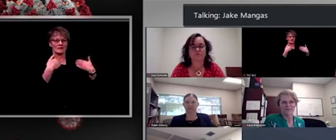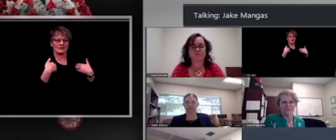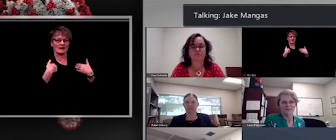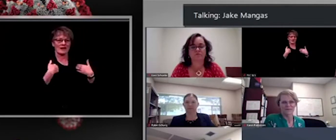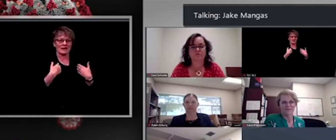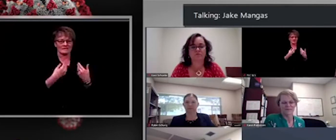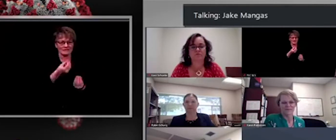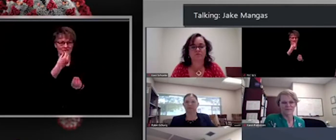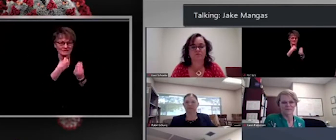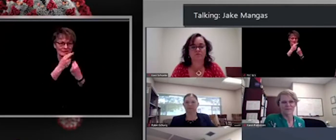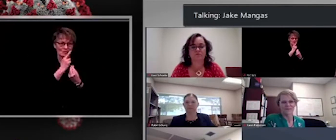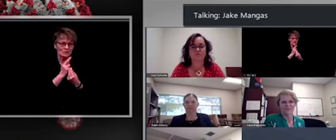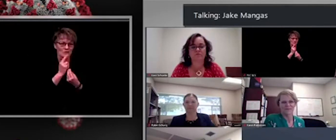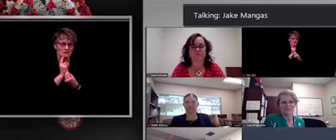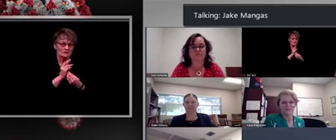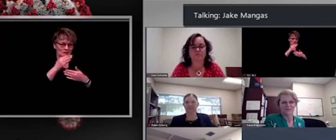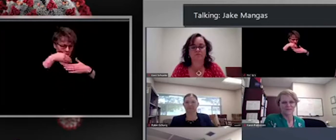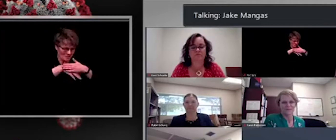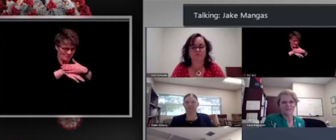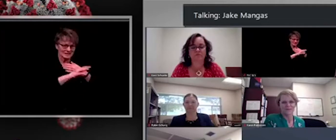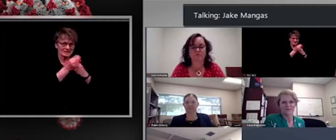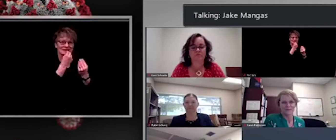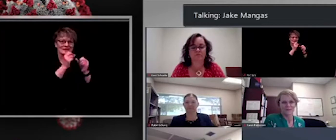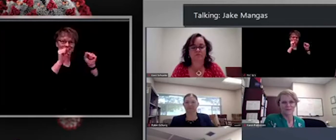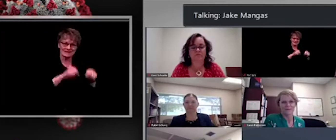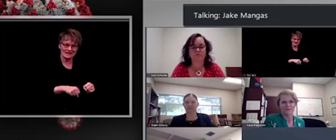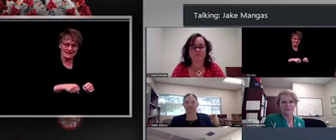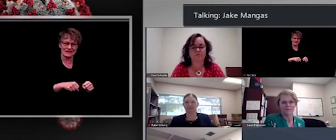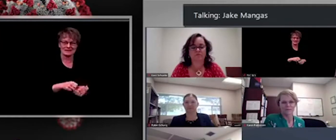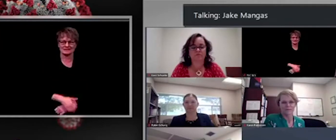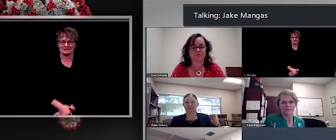future, we're going to be doing our best to communicate a message that I'm borrowing from